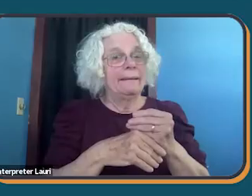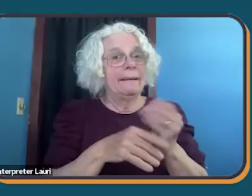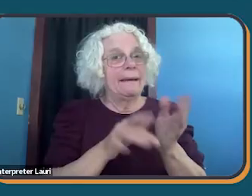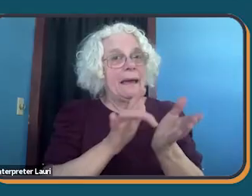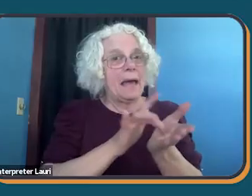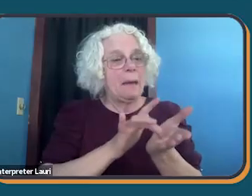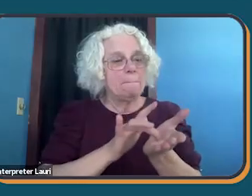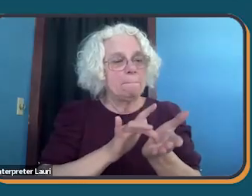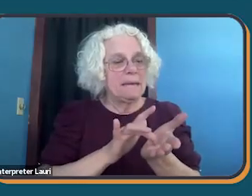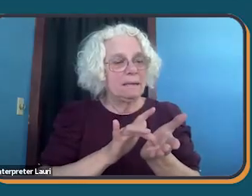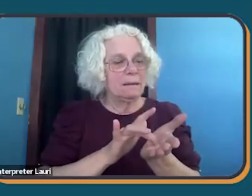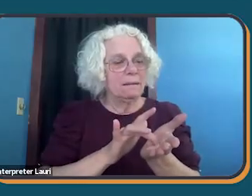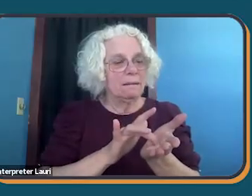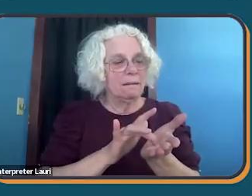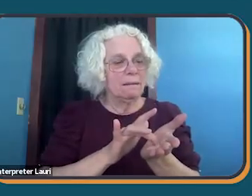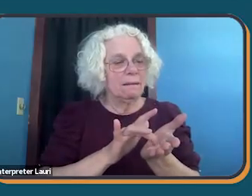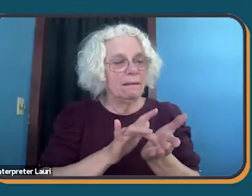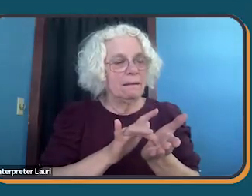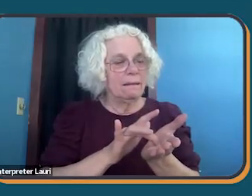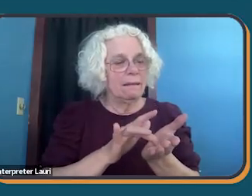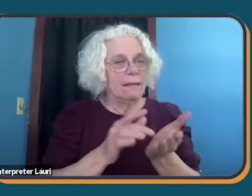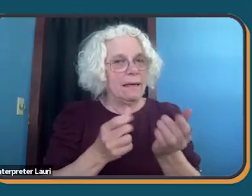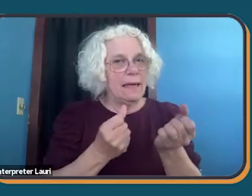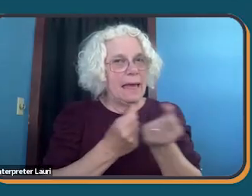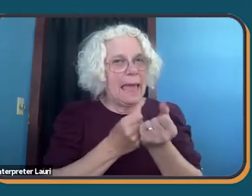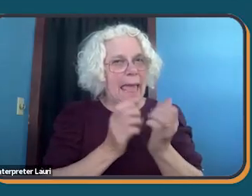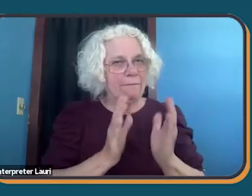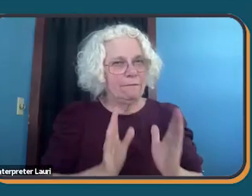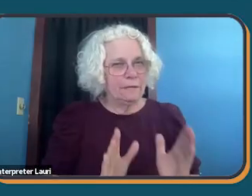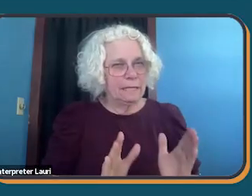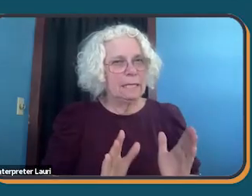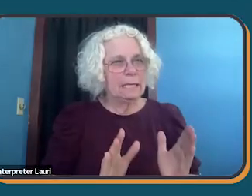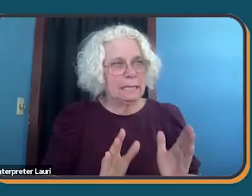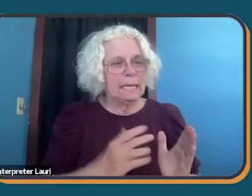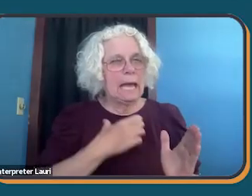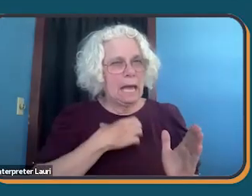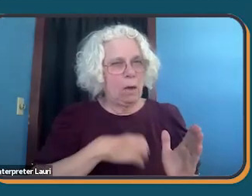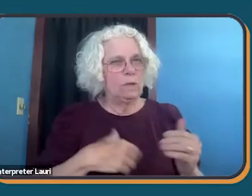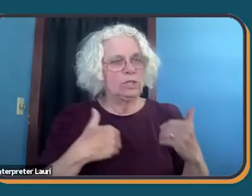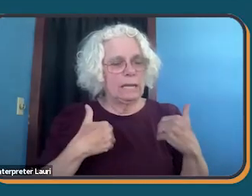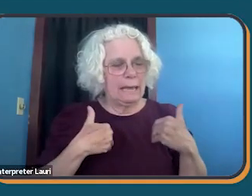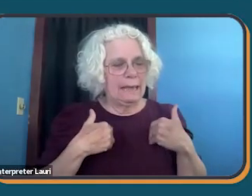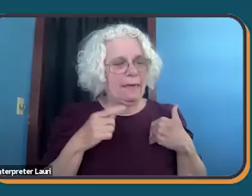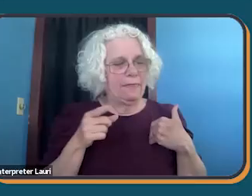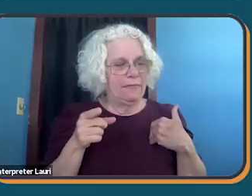a medical advocate Dr. Tisha Titus: Yes.